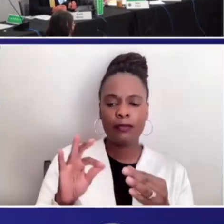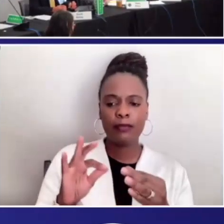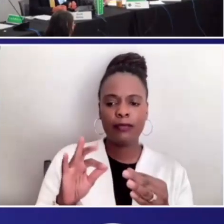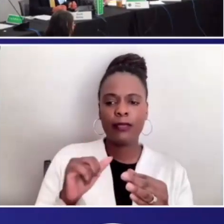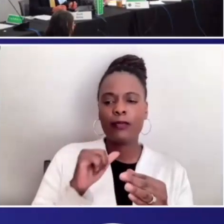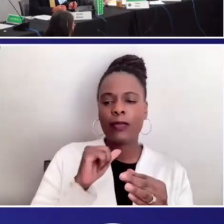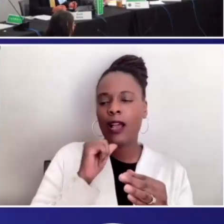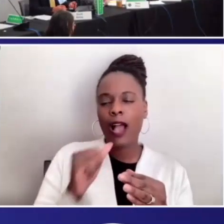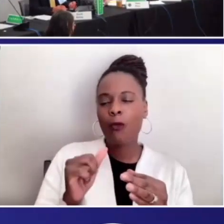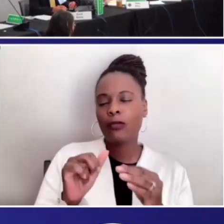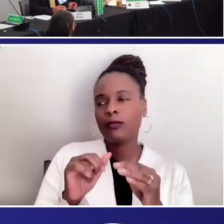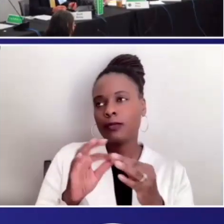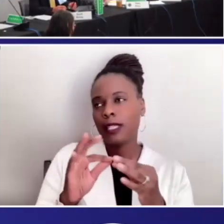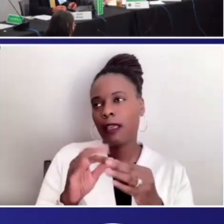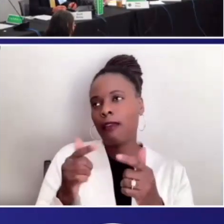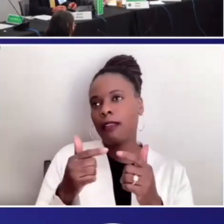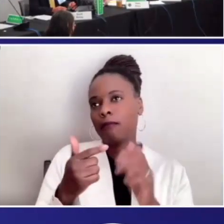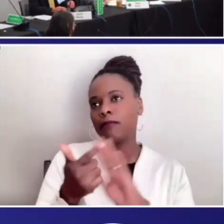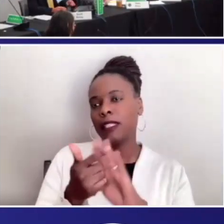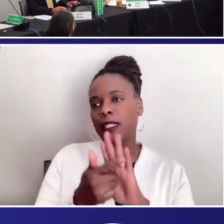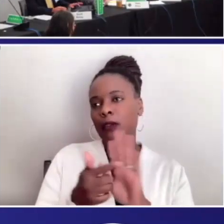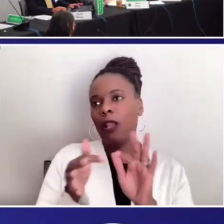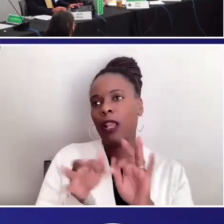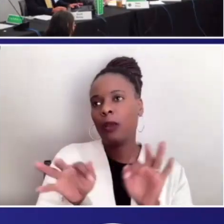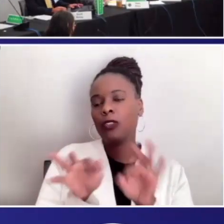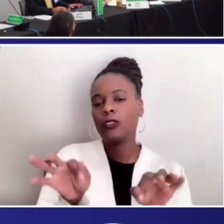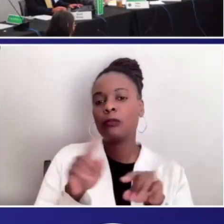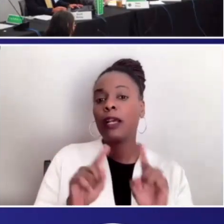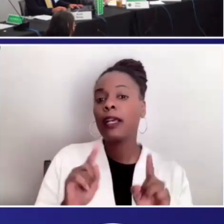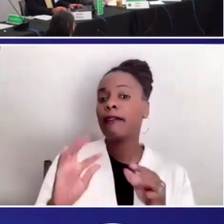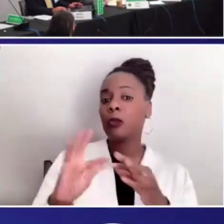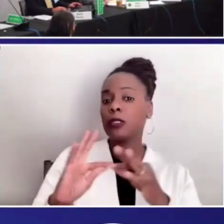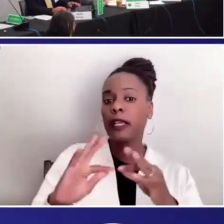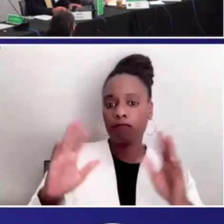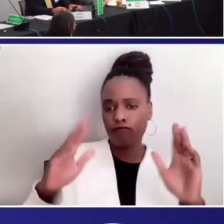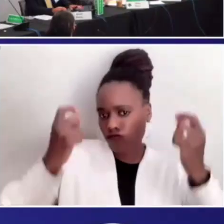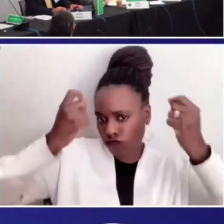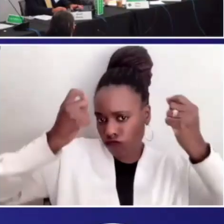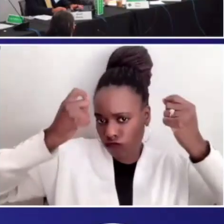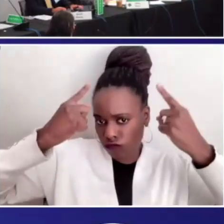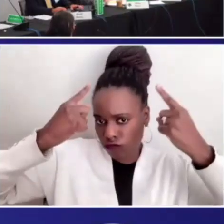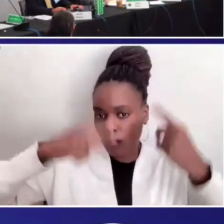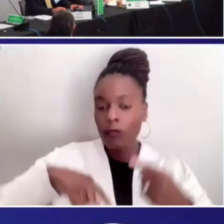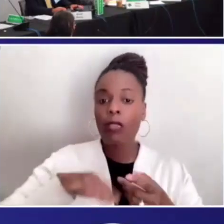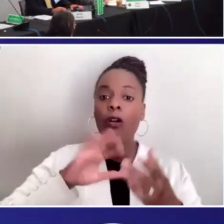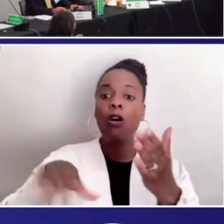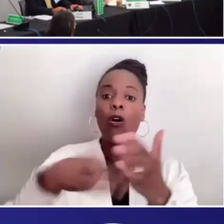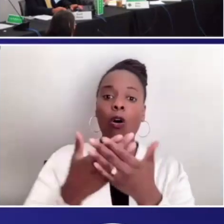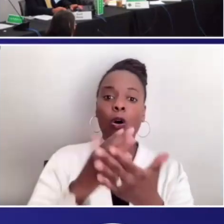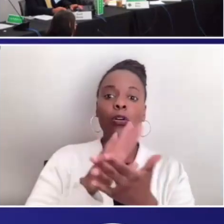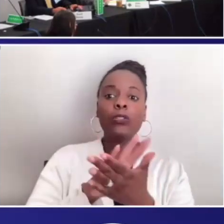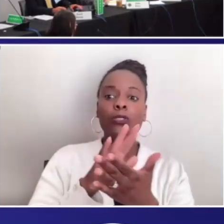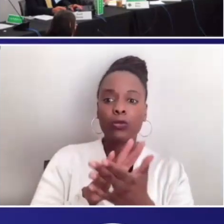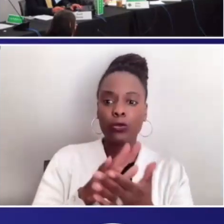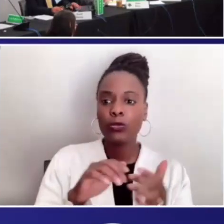language, but if you said basically, okay, look, we get it, all of you schools were professional degrees at the state,